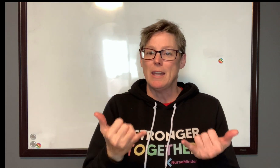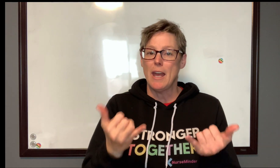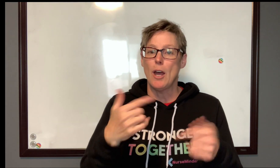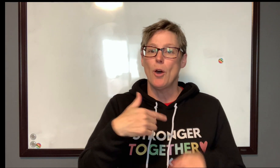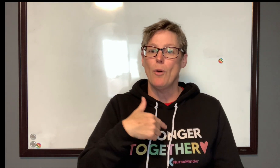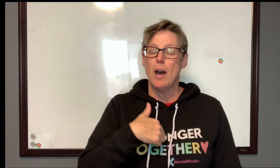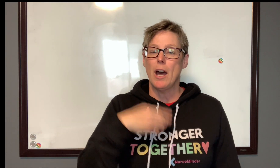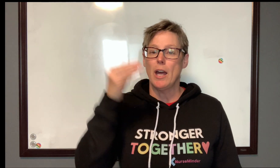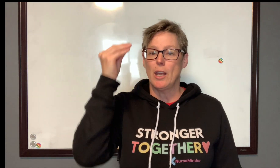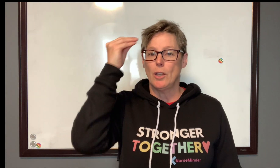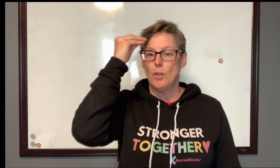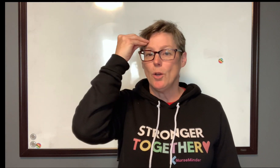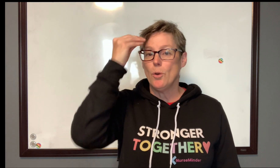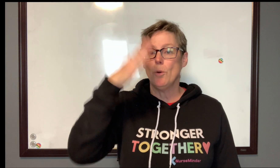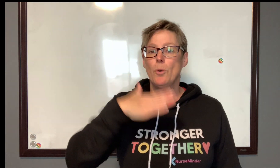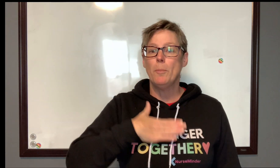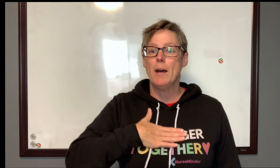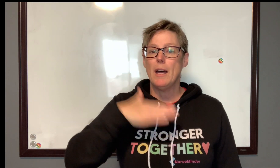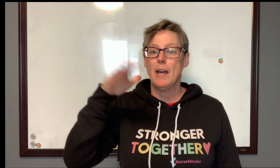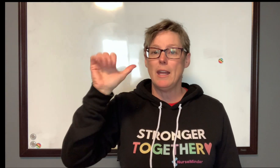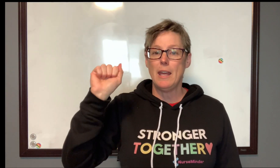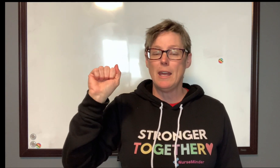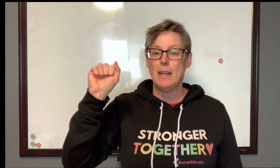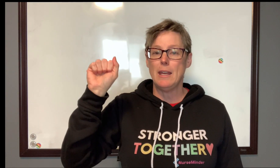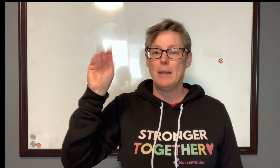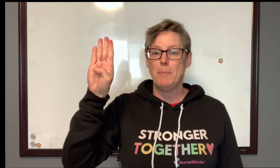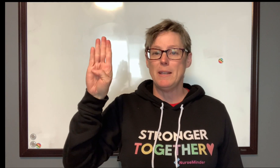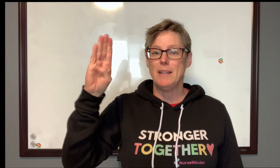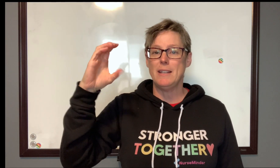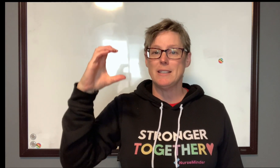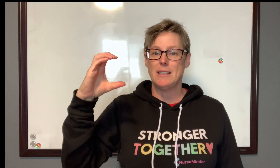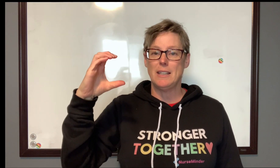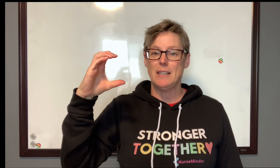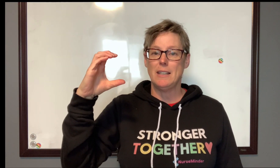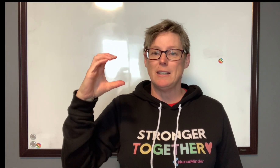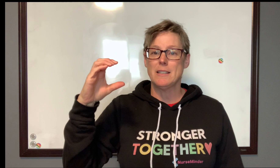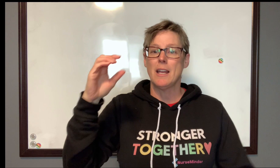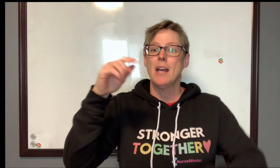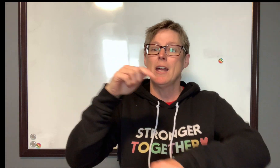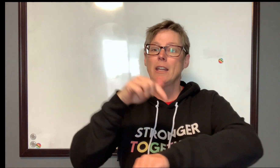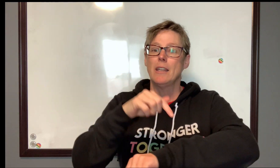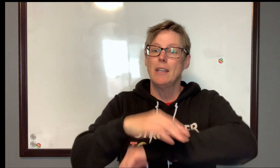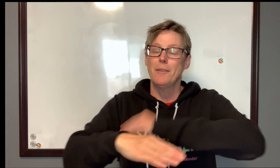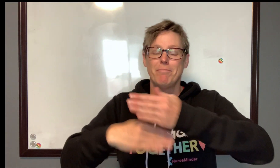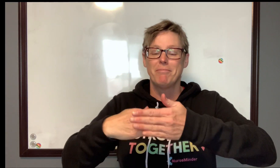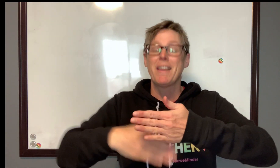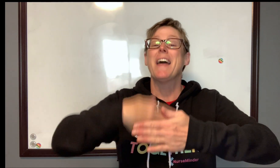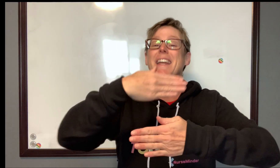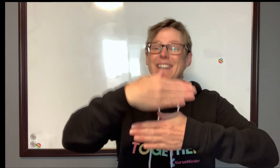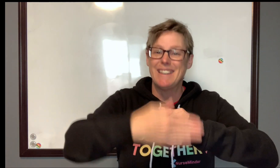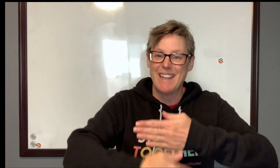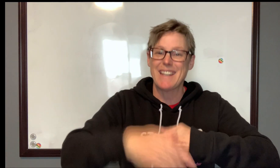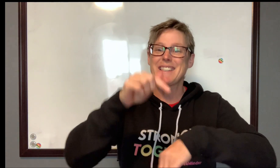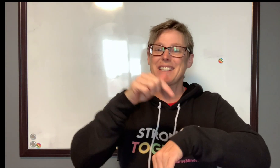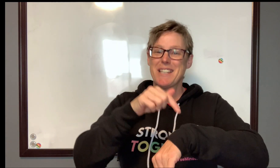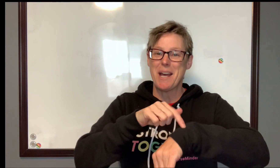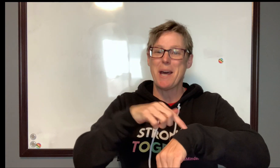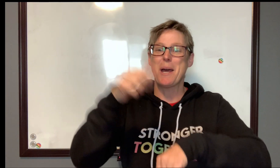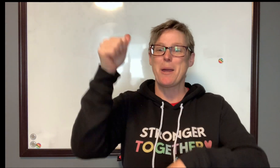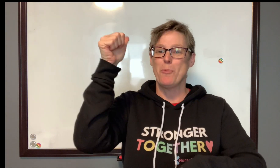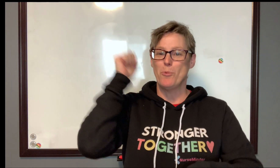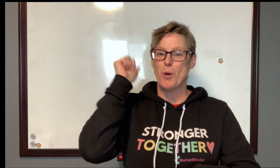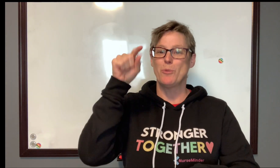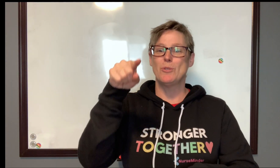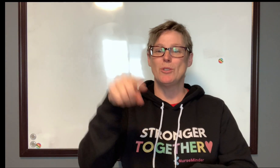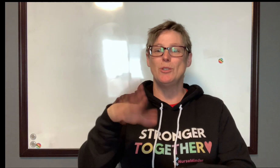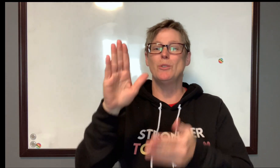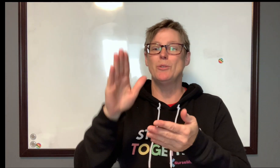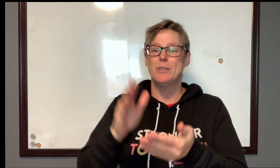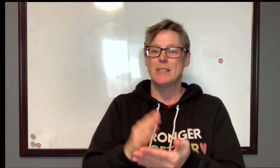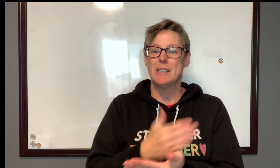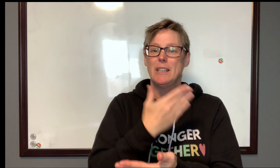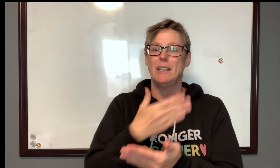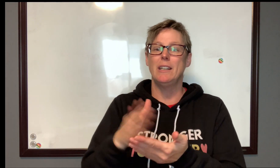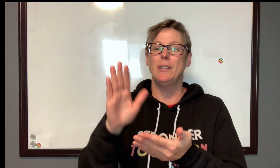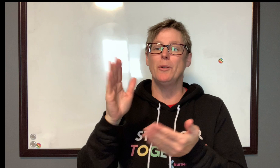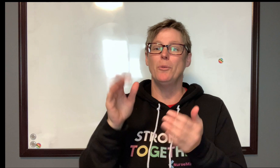now i know my abc's